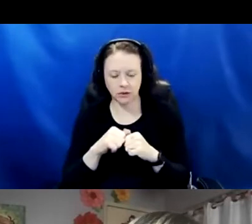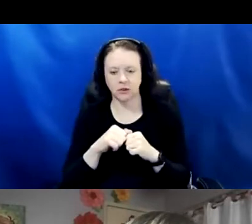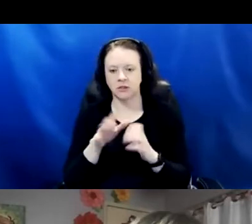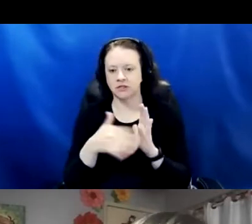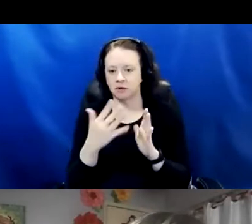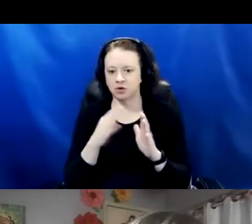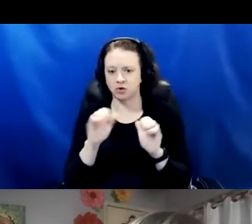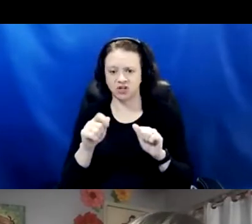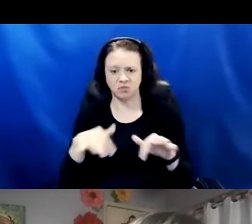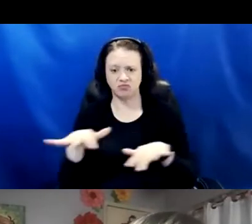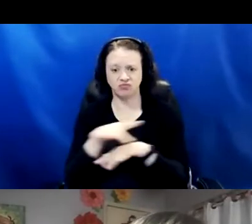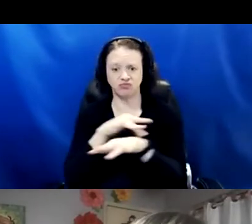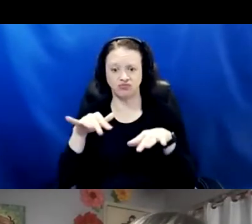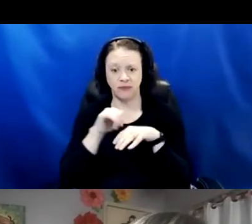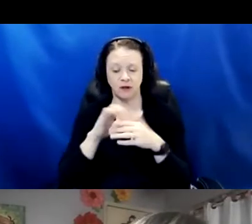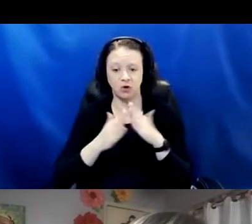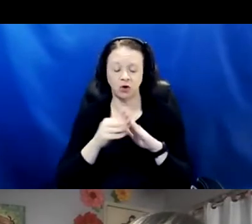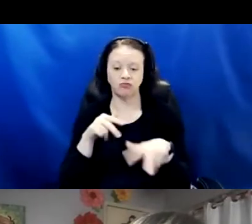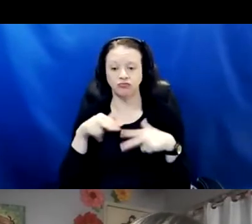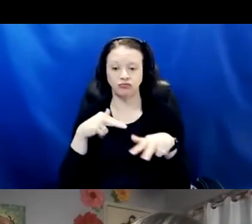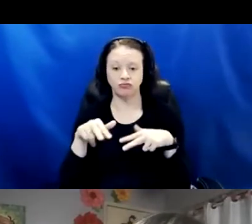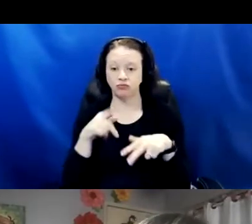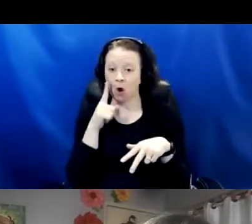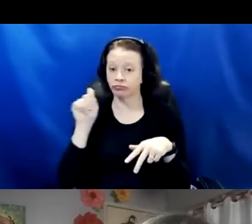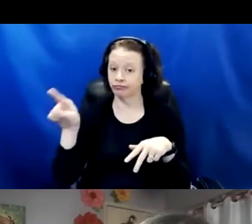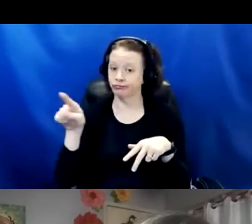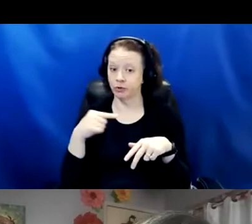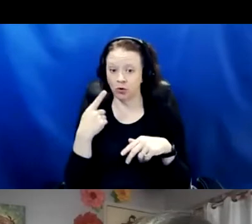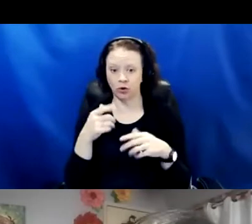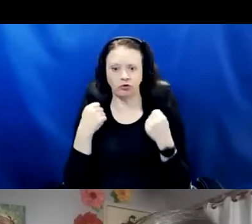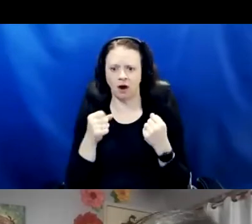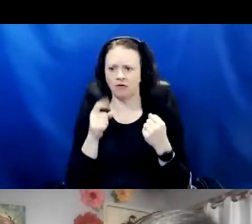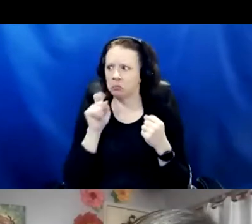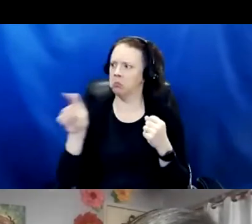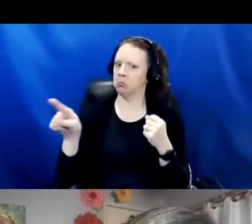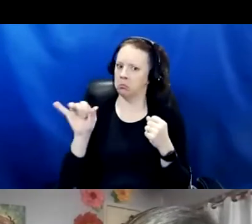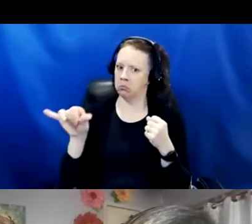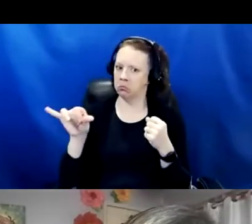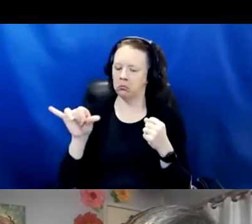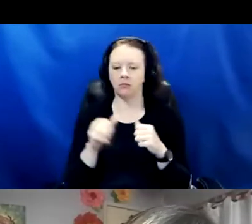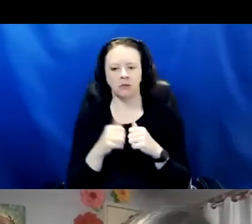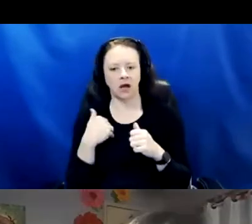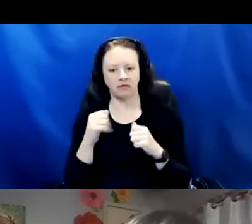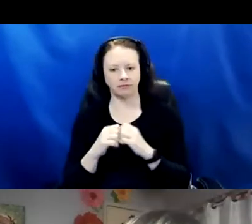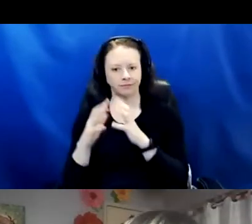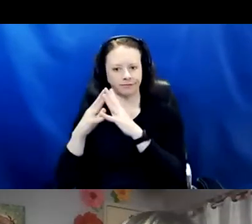in the community, maybe you walk by one or drive by one. It may also be word of mouth.